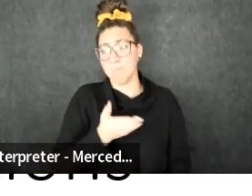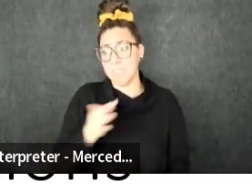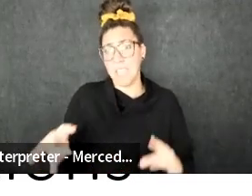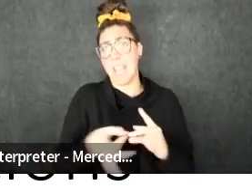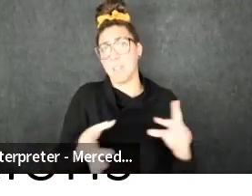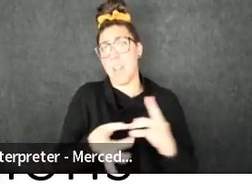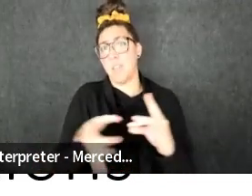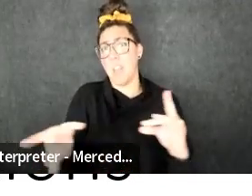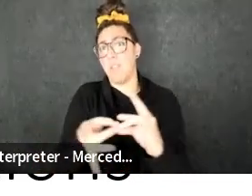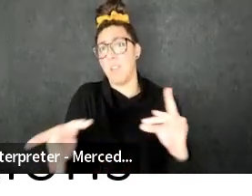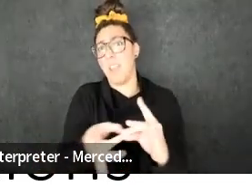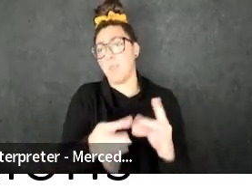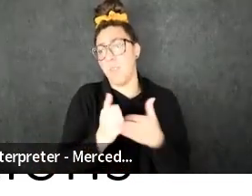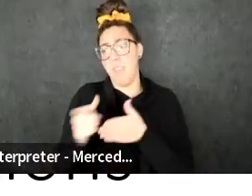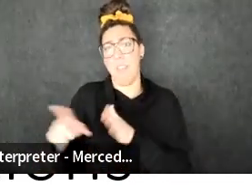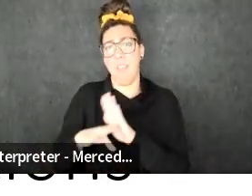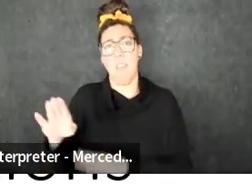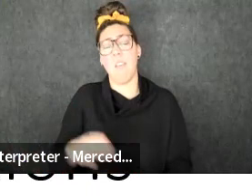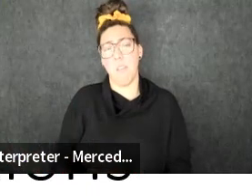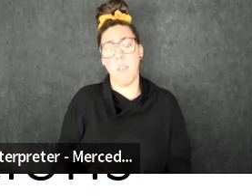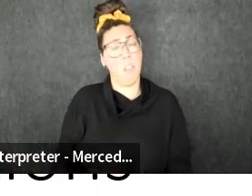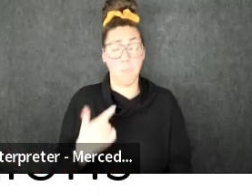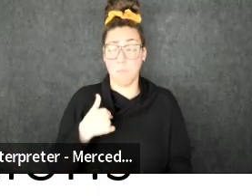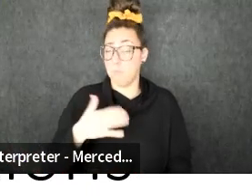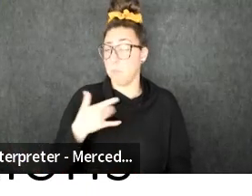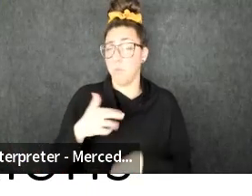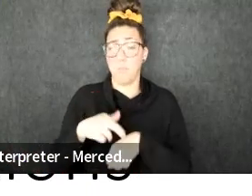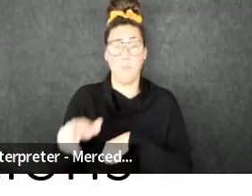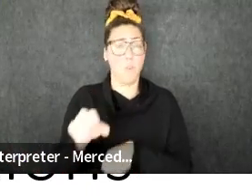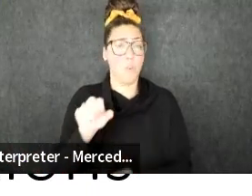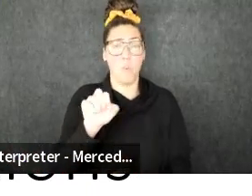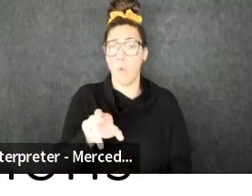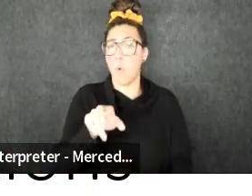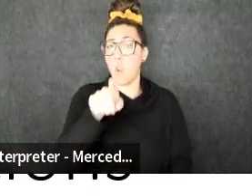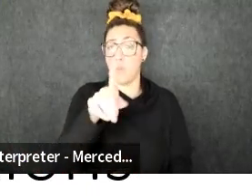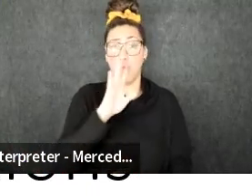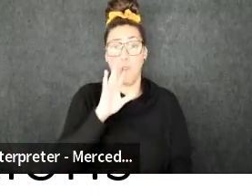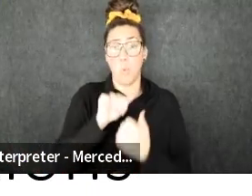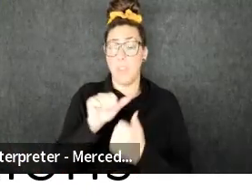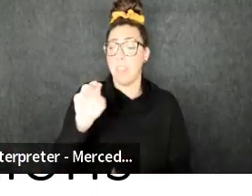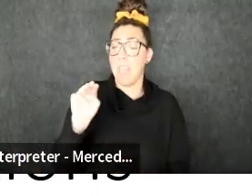And I'm happy to refer or to have you speak with the MSW intern so you can help